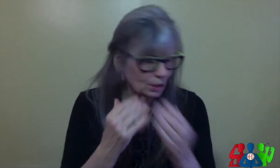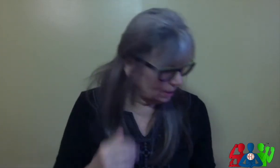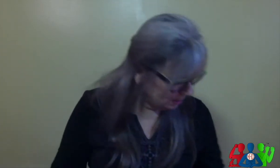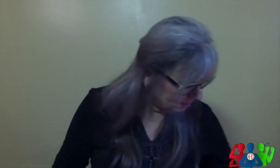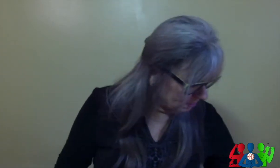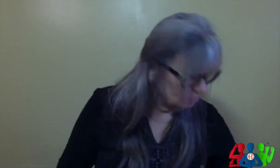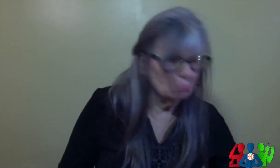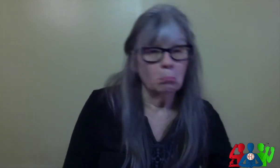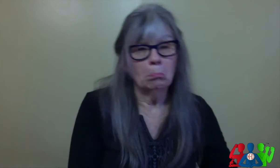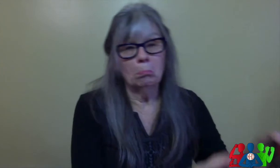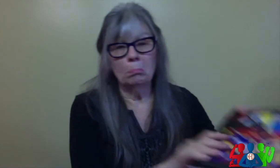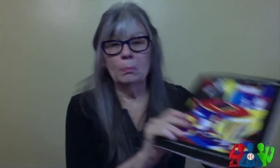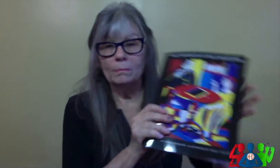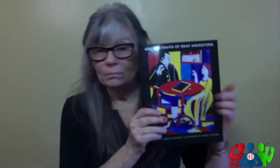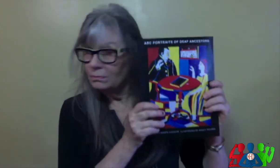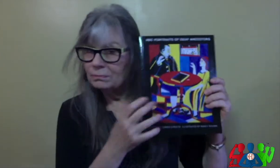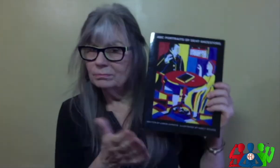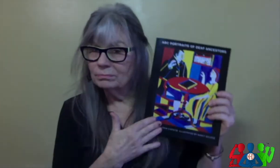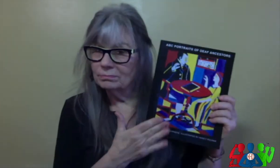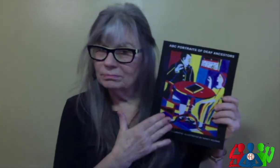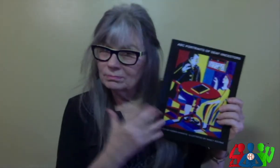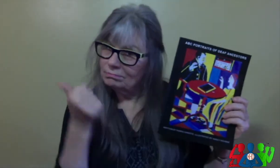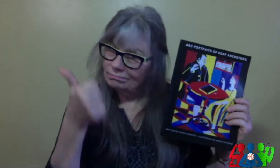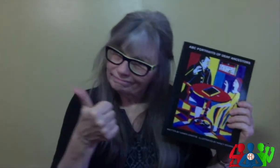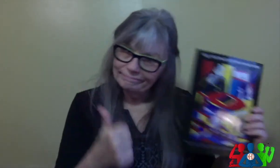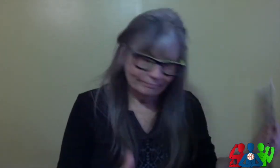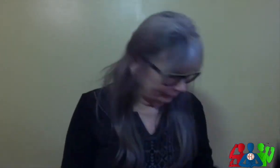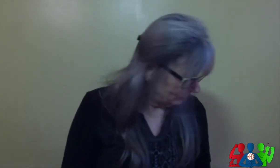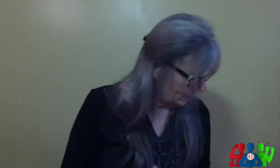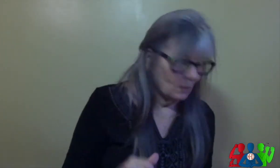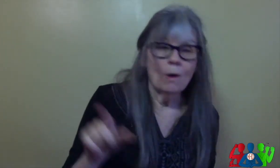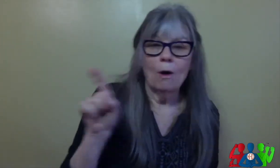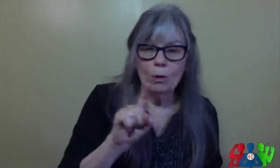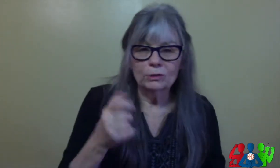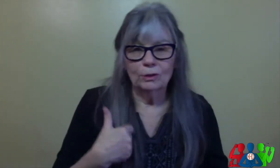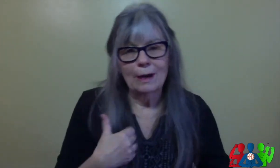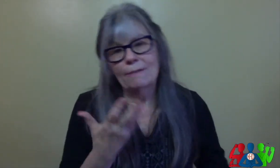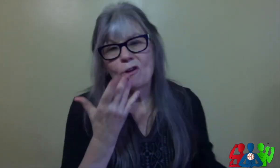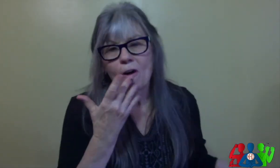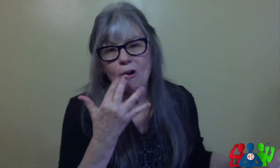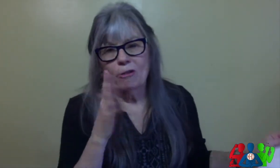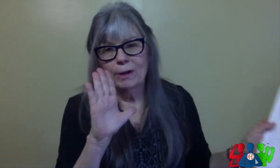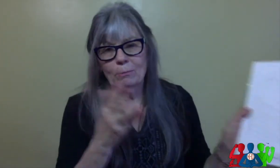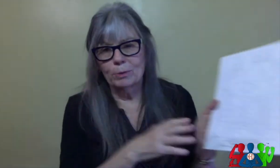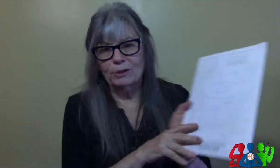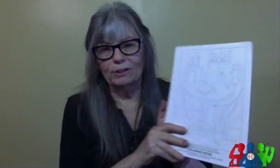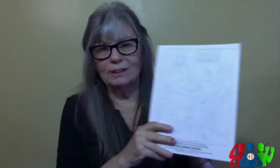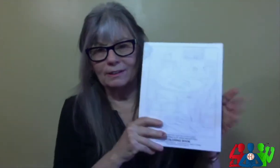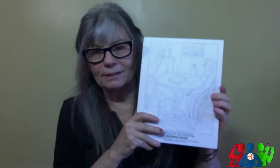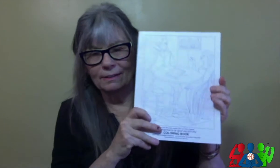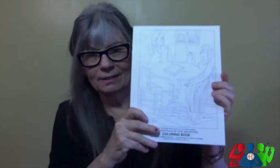that teachers can use. If you get the book for your classroom, you may also